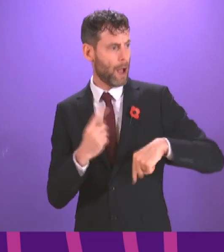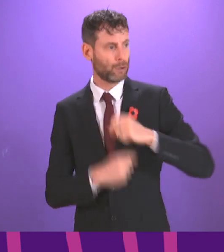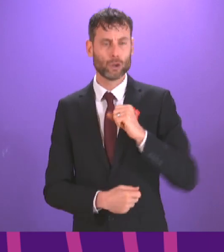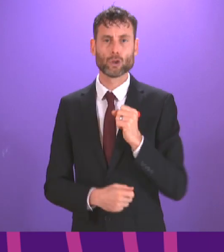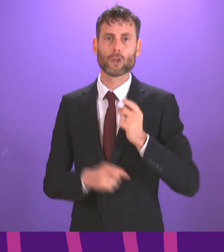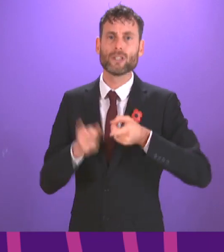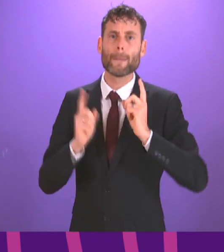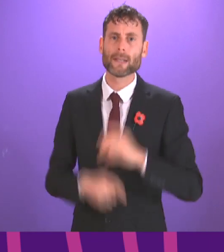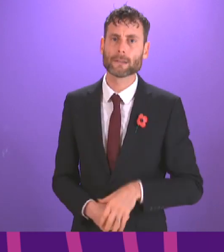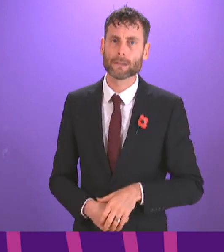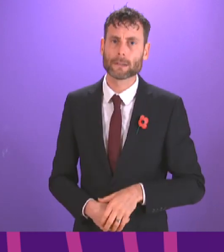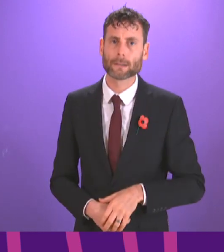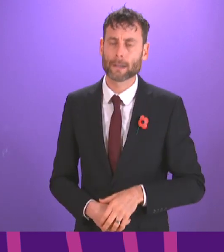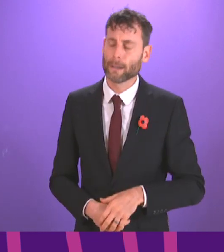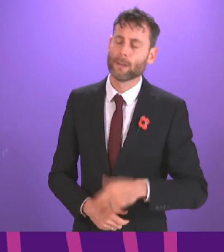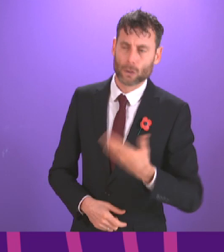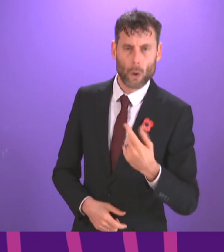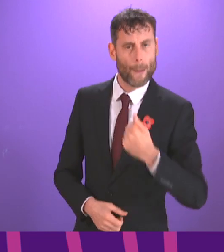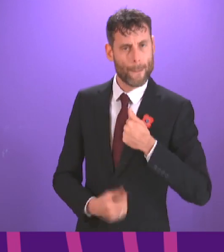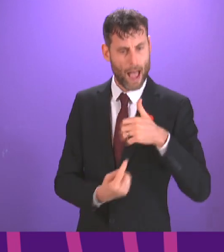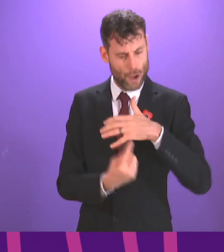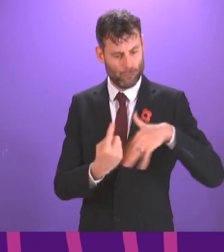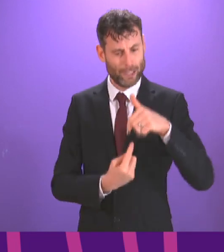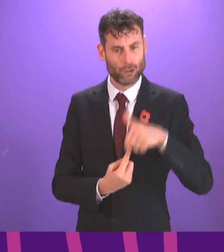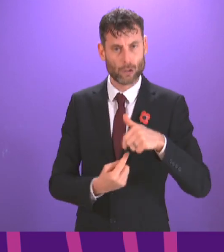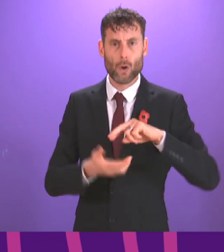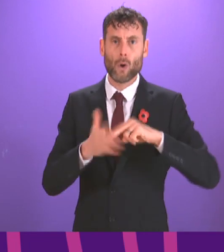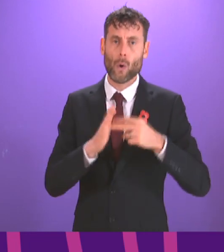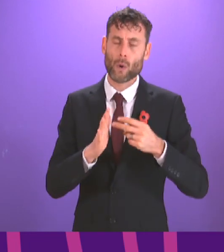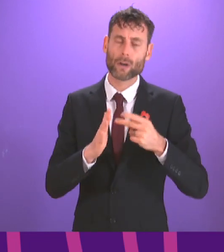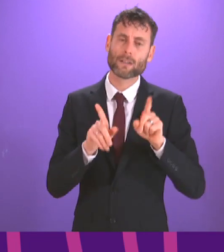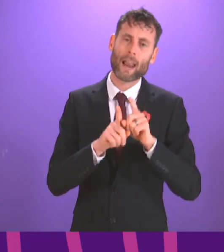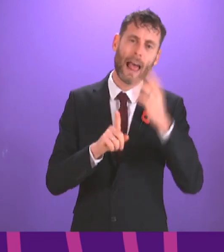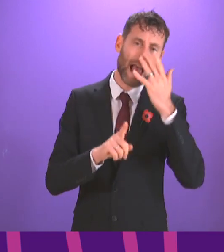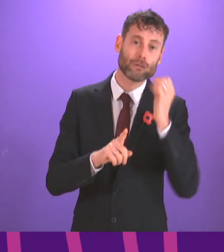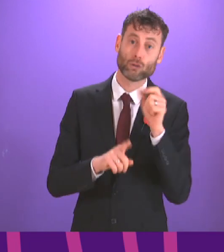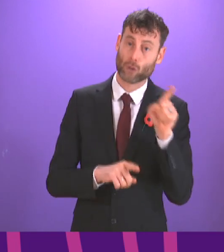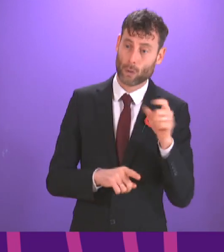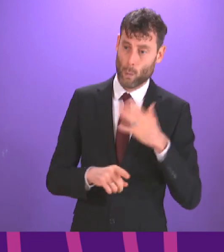can the First Minister give to constituents in my region and to organisations such as Age Scotland that lessons will be learned?